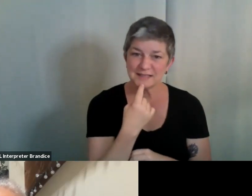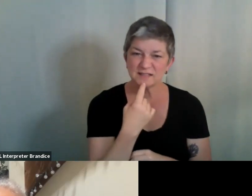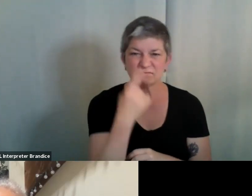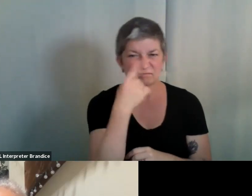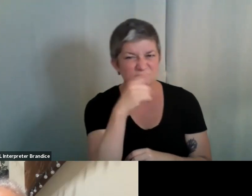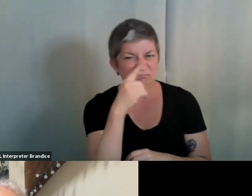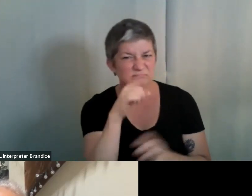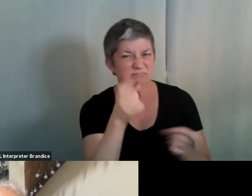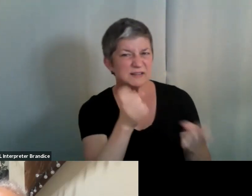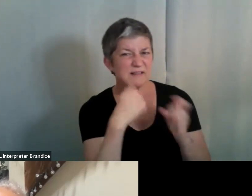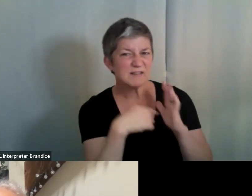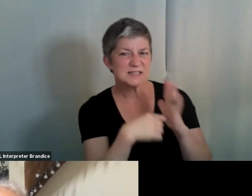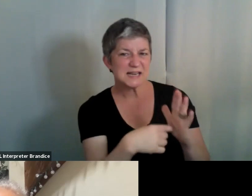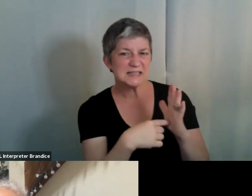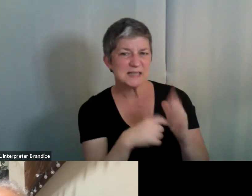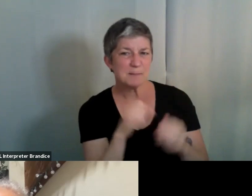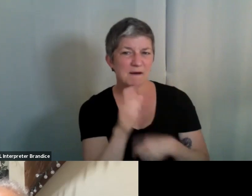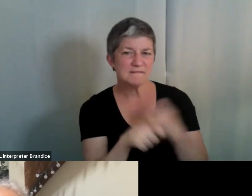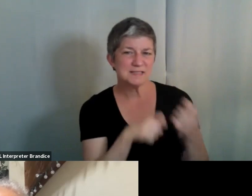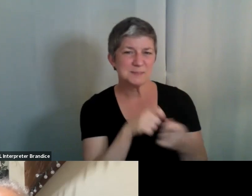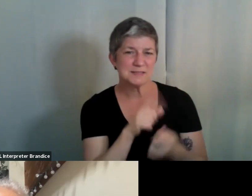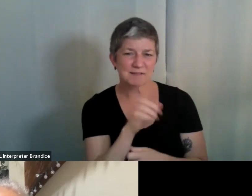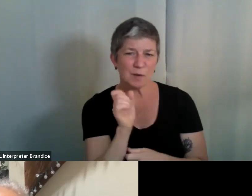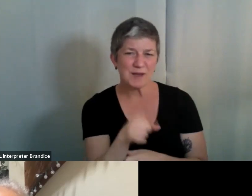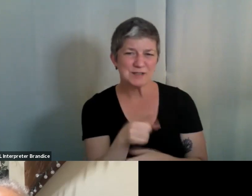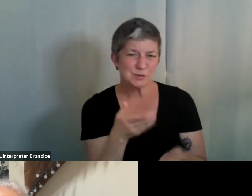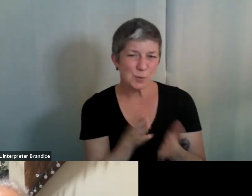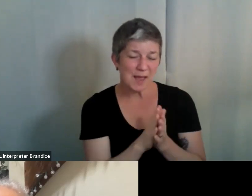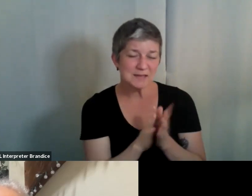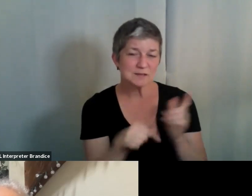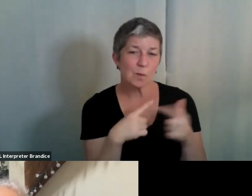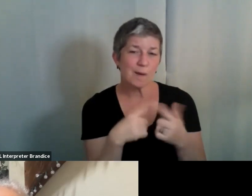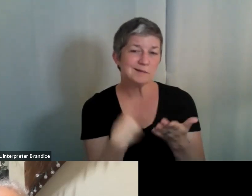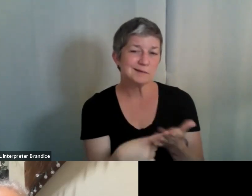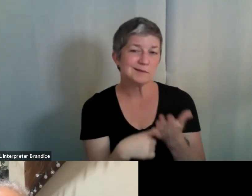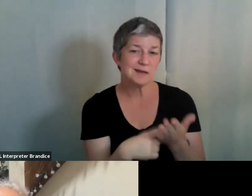example of a specific question to ask when discussing a tee I